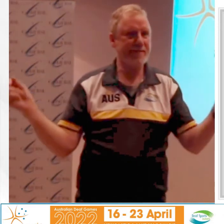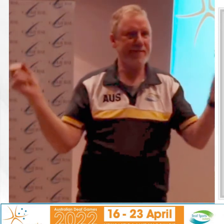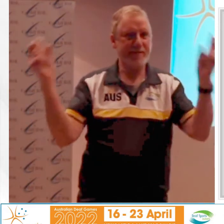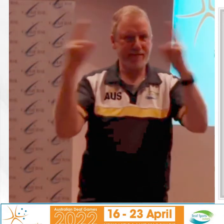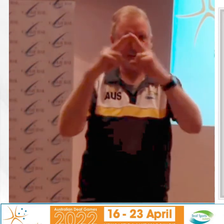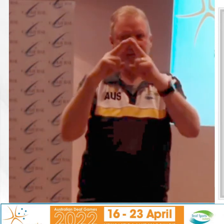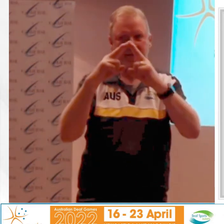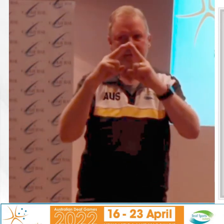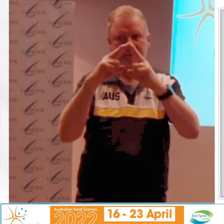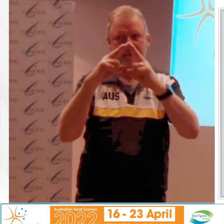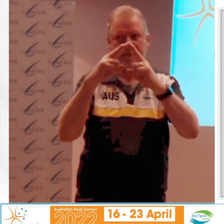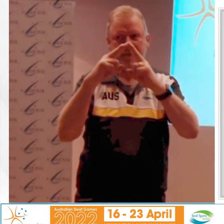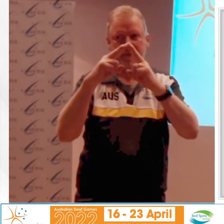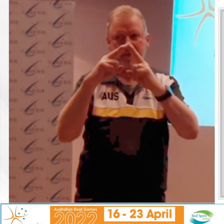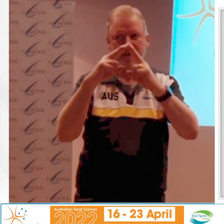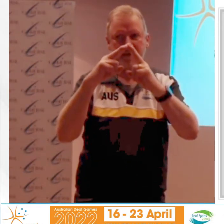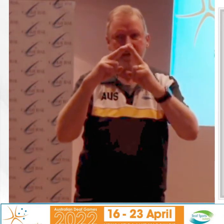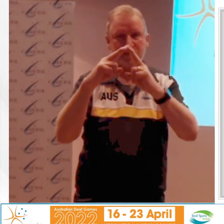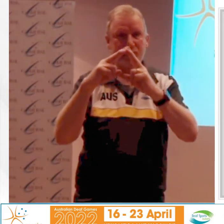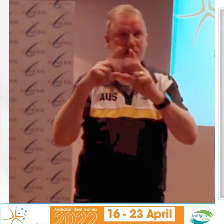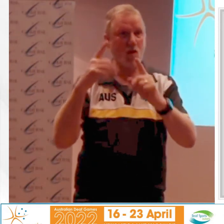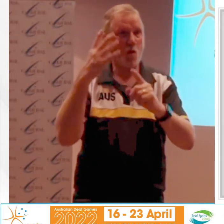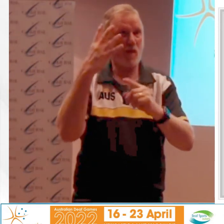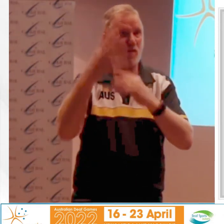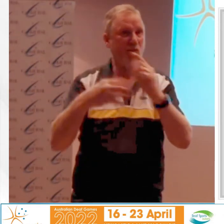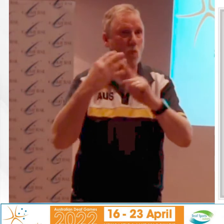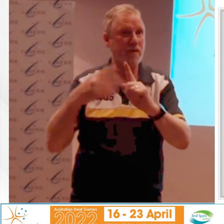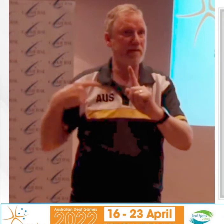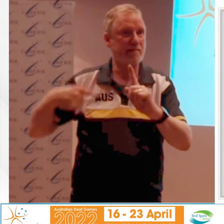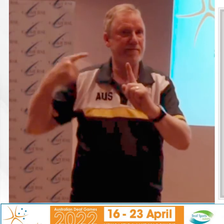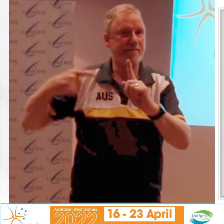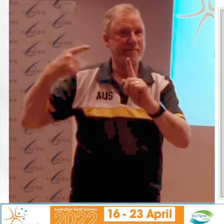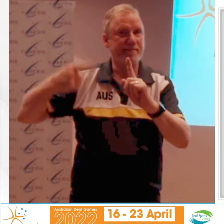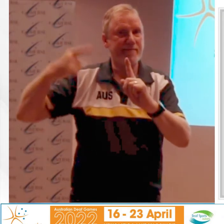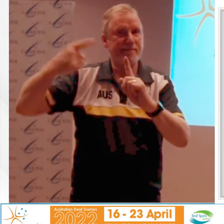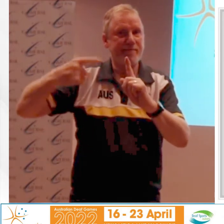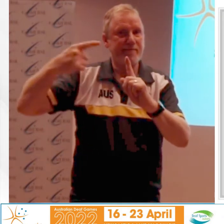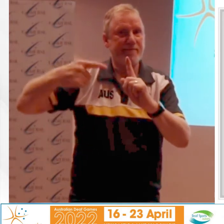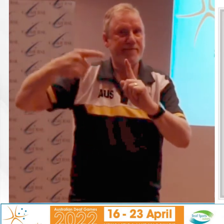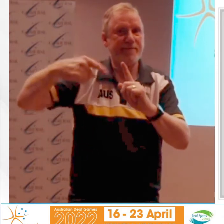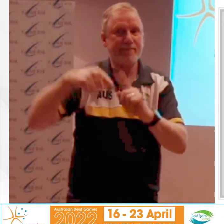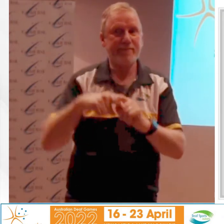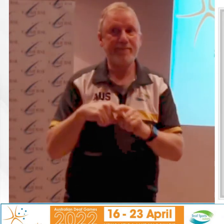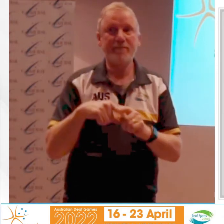know first games will help in Sydney and have been held every four years since